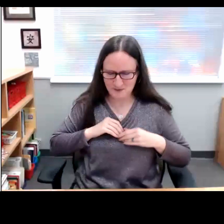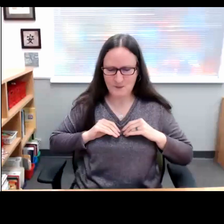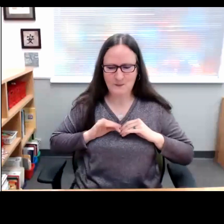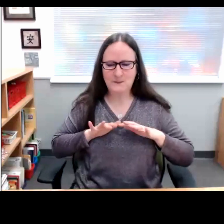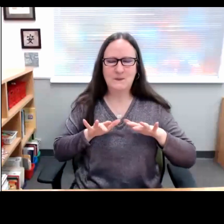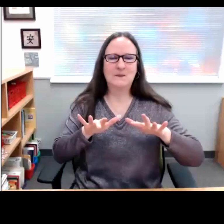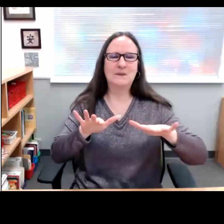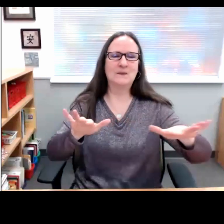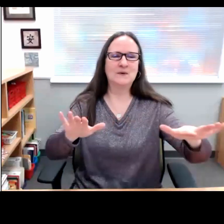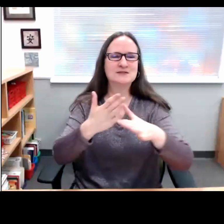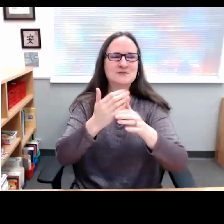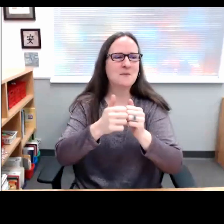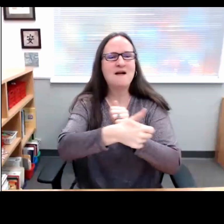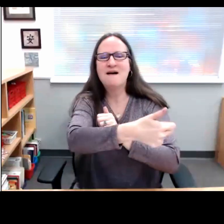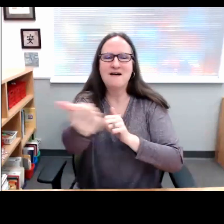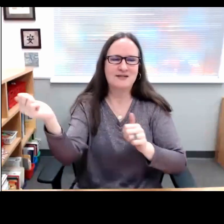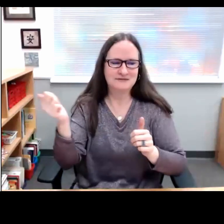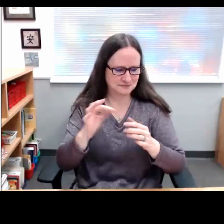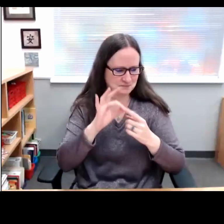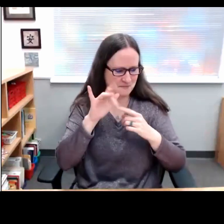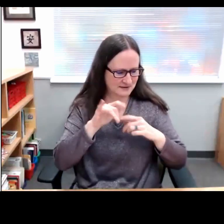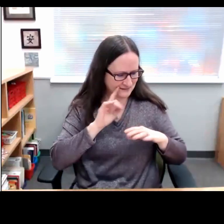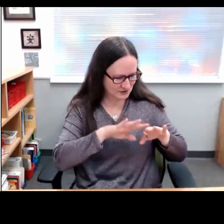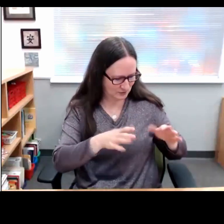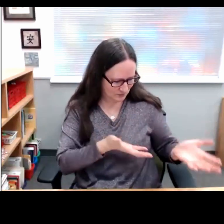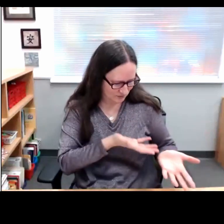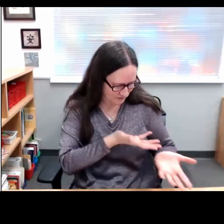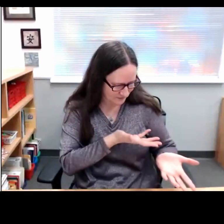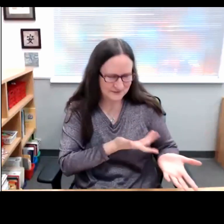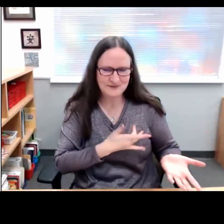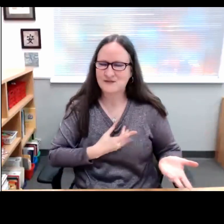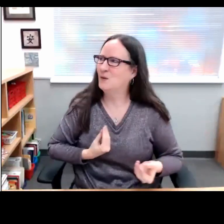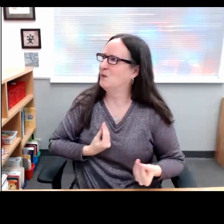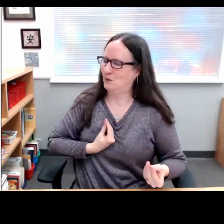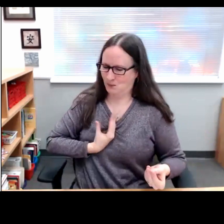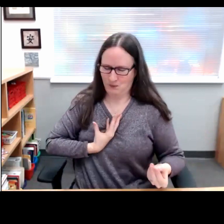and it's about finding that spark within you and then sharing it with other people. So,